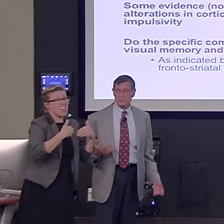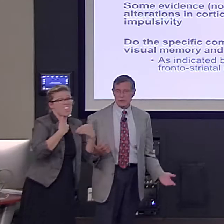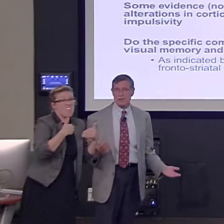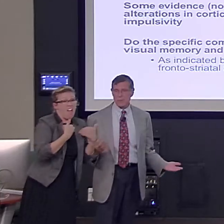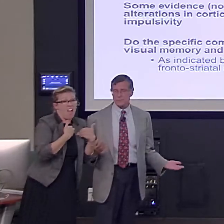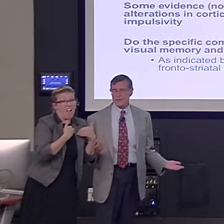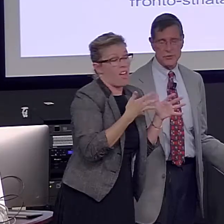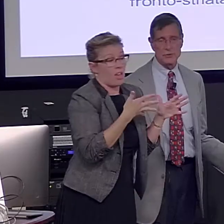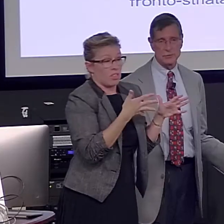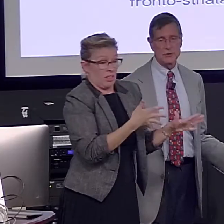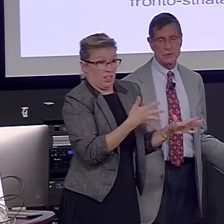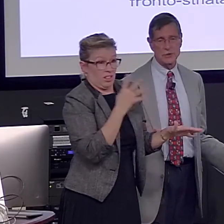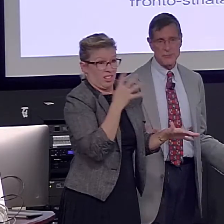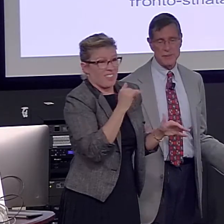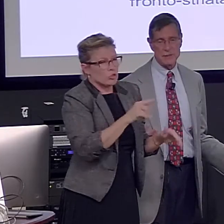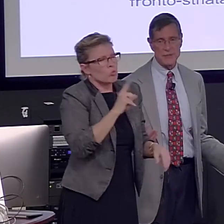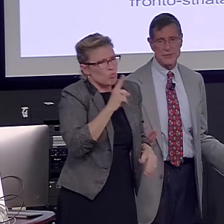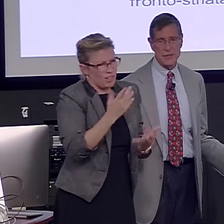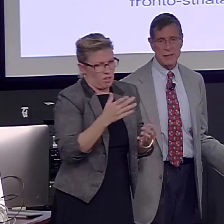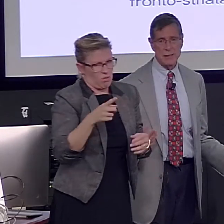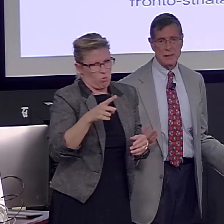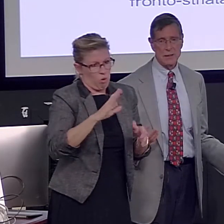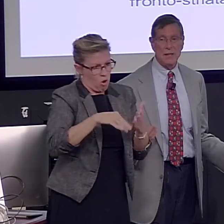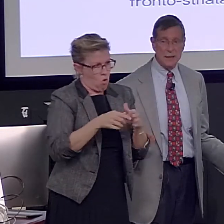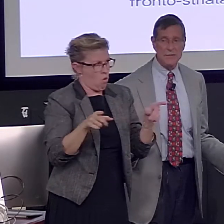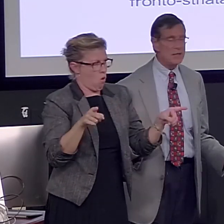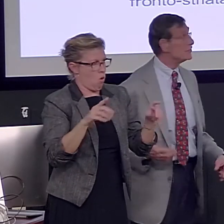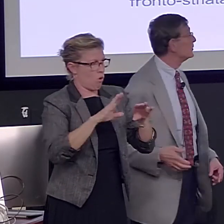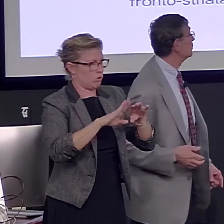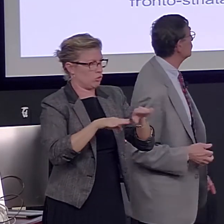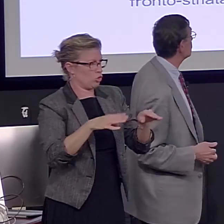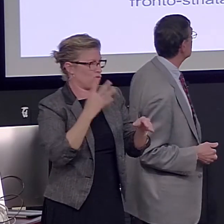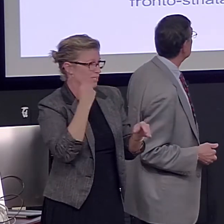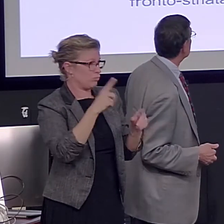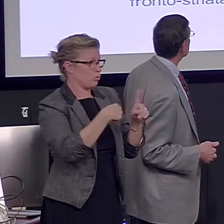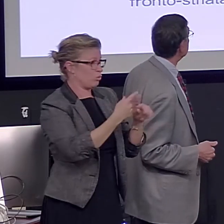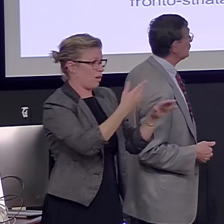these children are experiencing in the institution lead